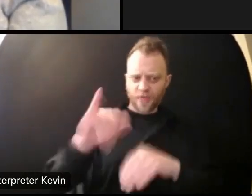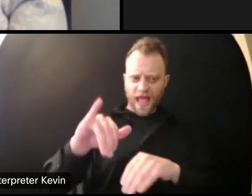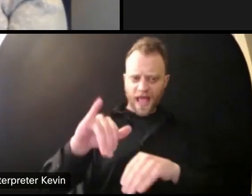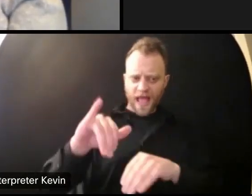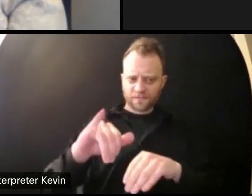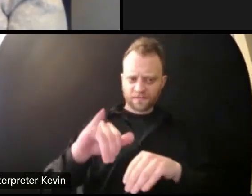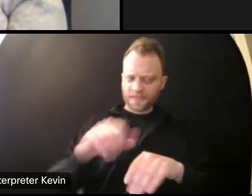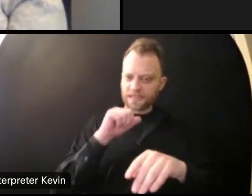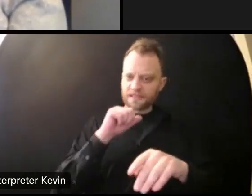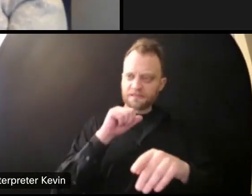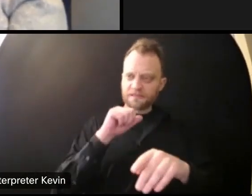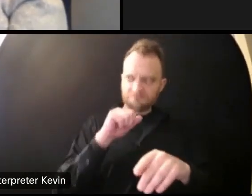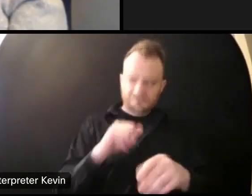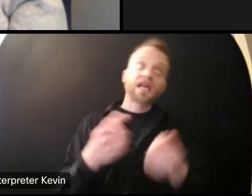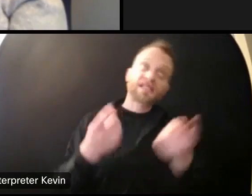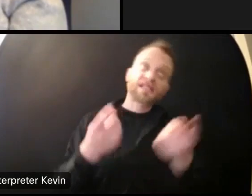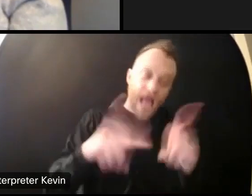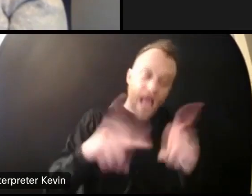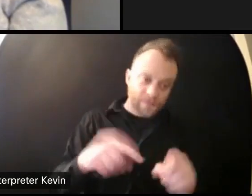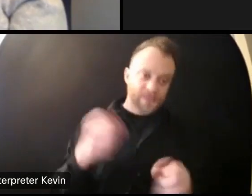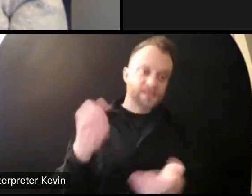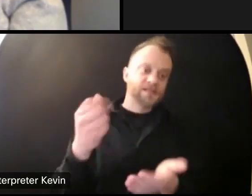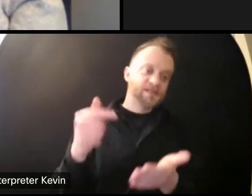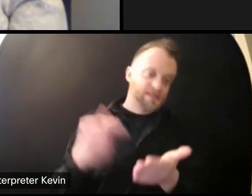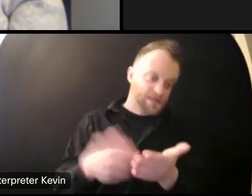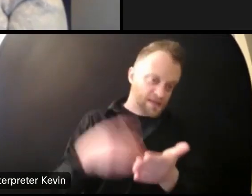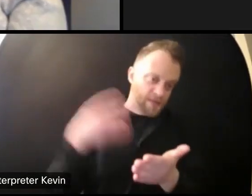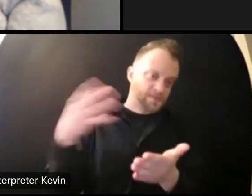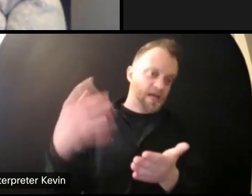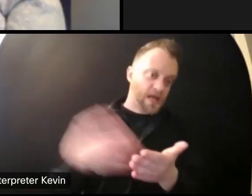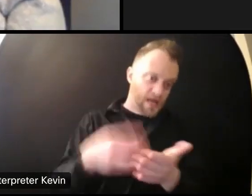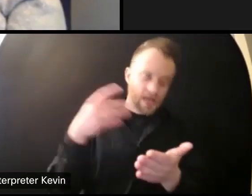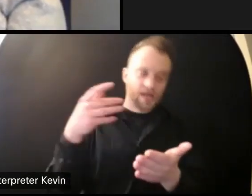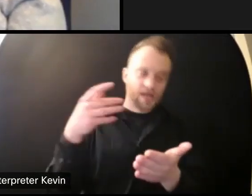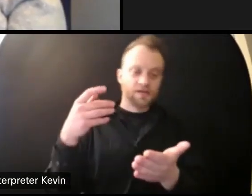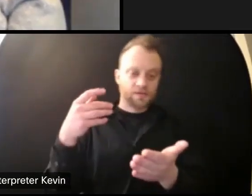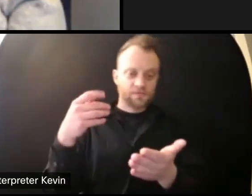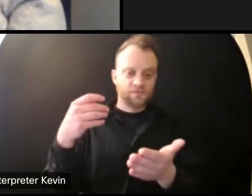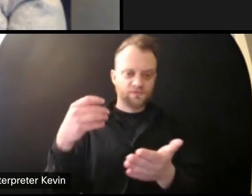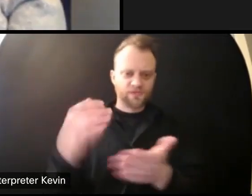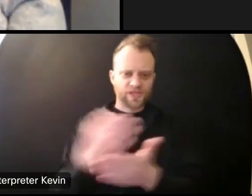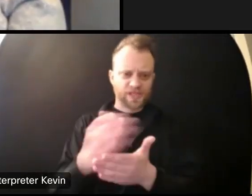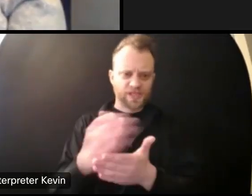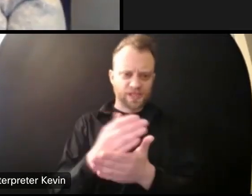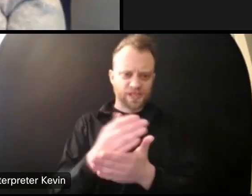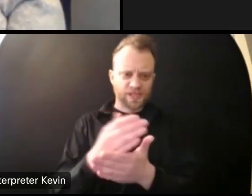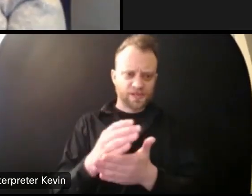share employees. For instanc,e four of the Ward 2 Commissions all have the same support